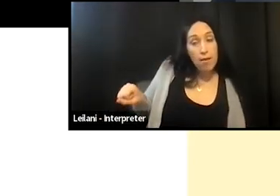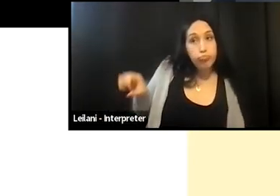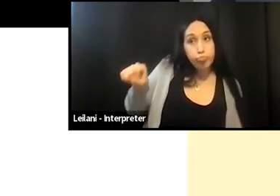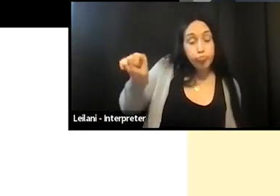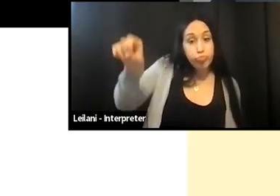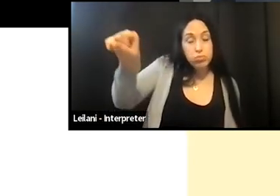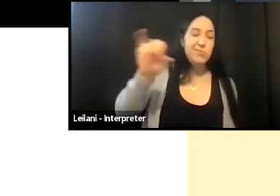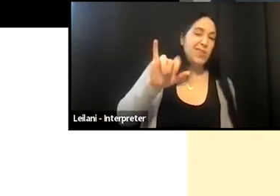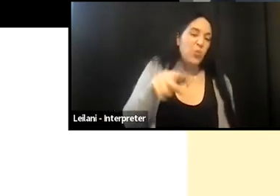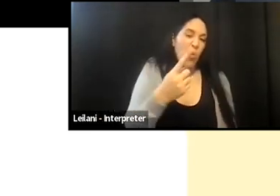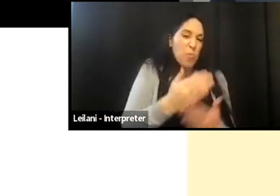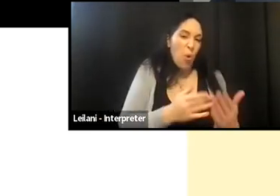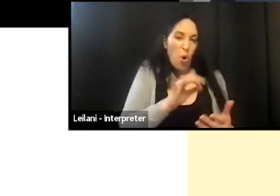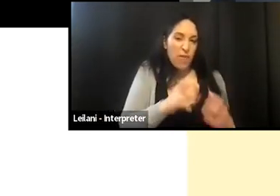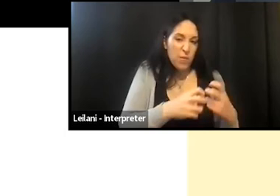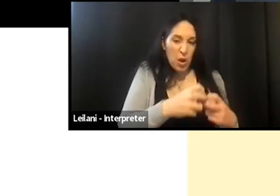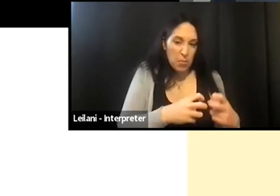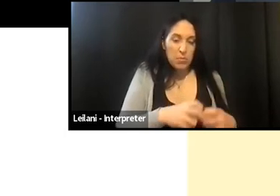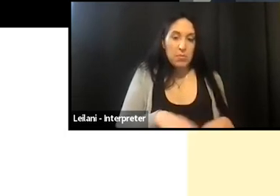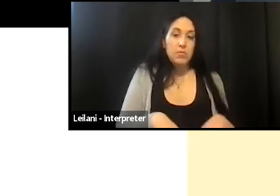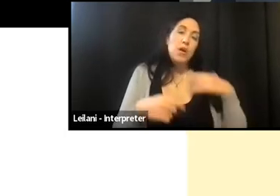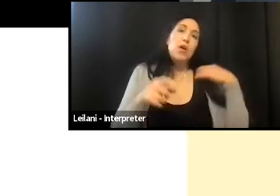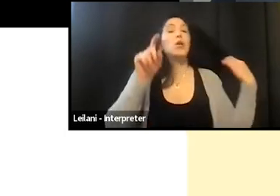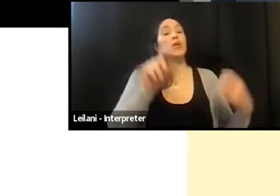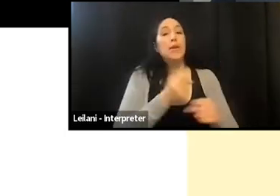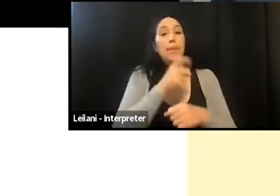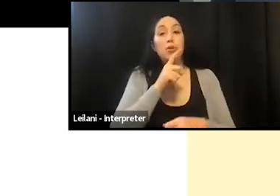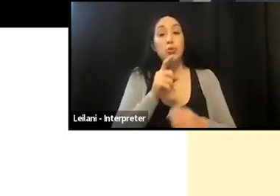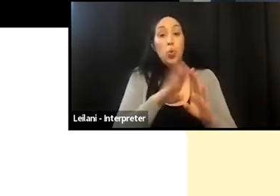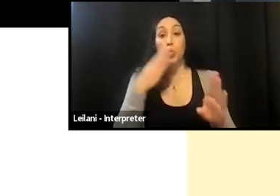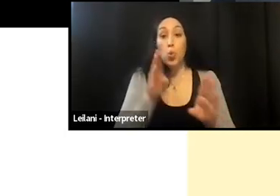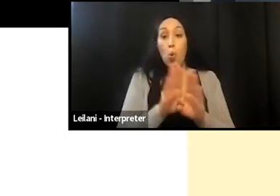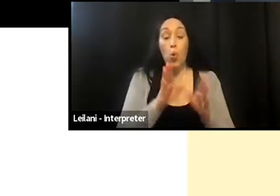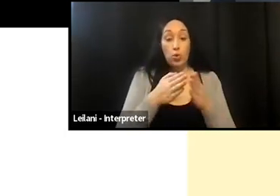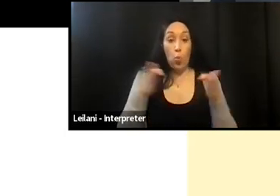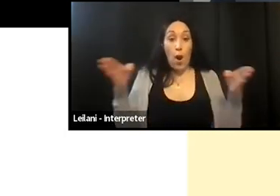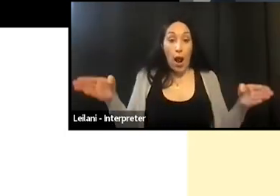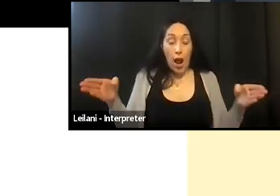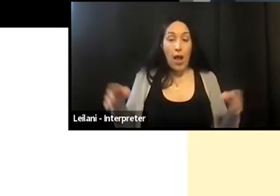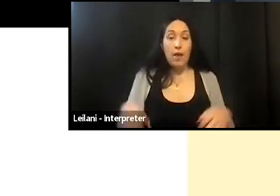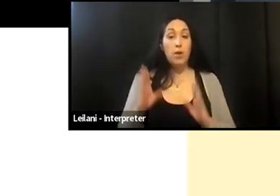Things such as ensuring that the doors are wider, hallways are wider, things that I learned